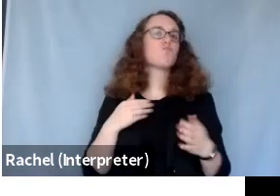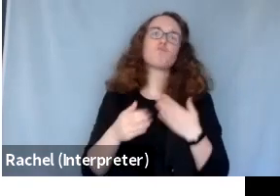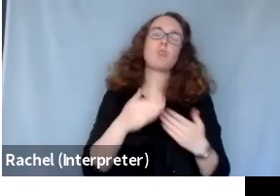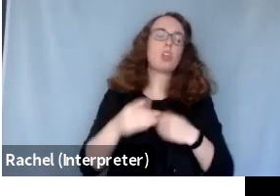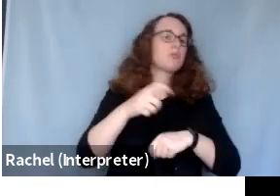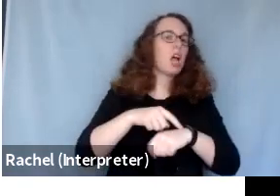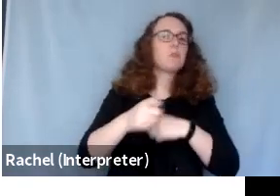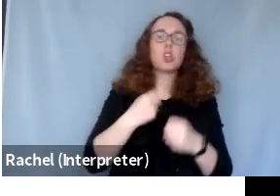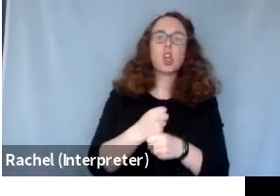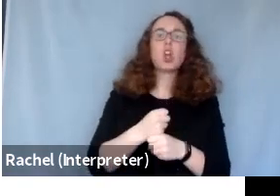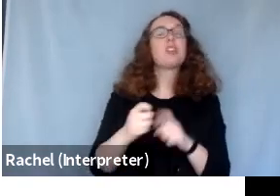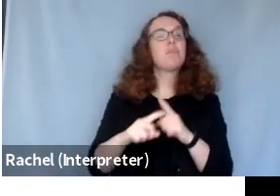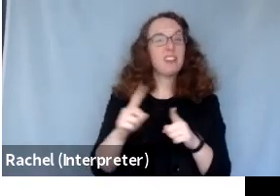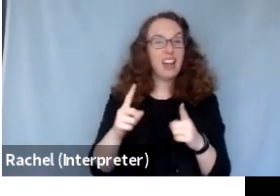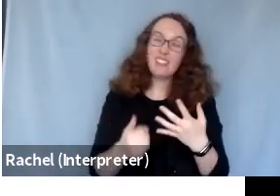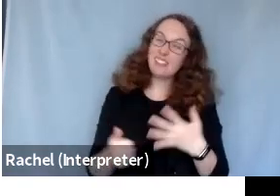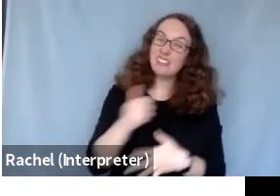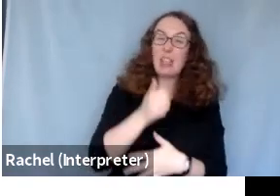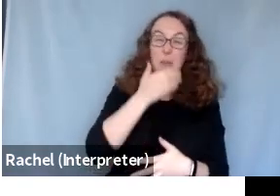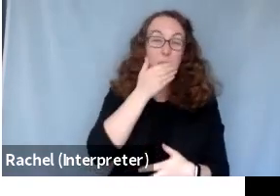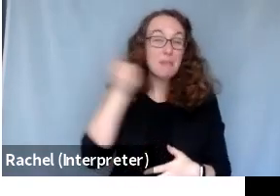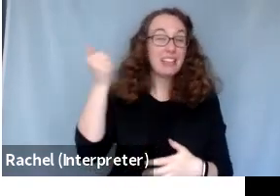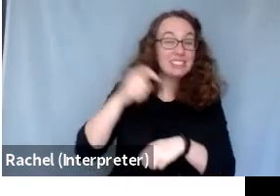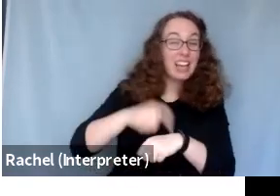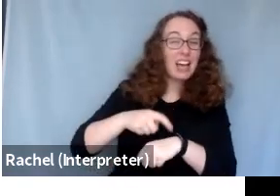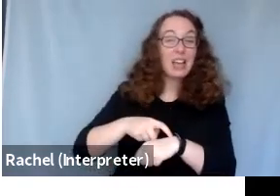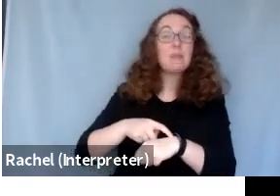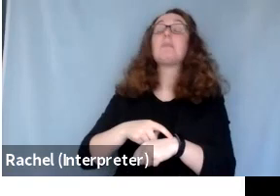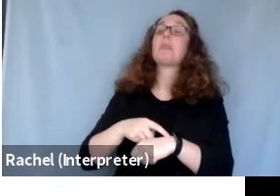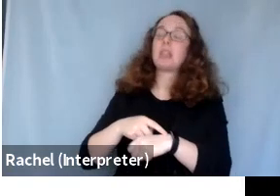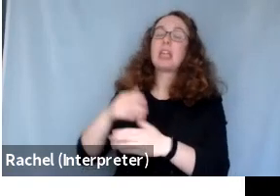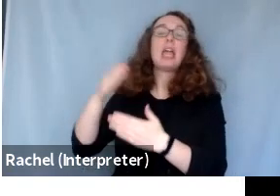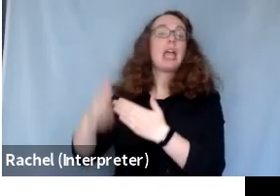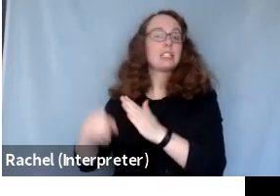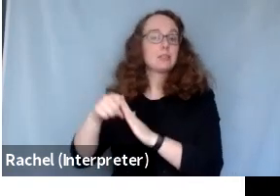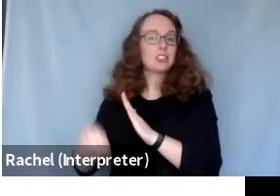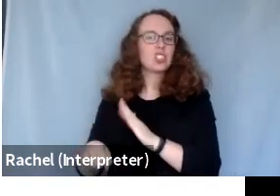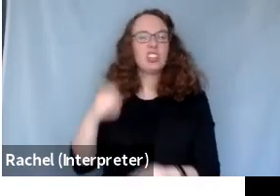But if you're coming mid-semester or an off time,